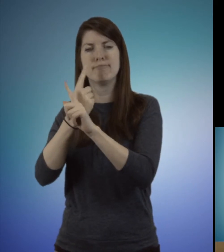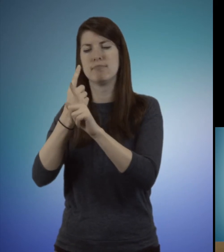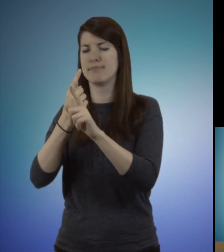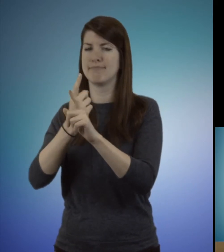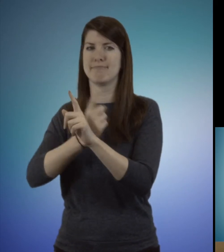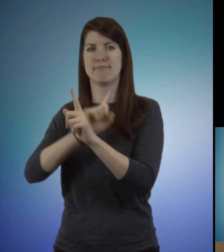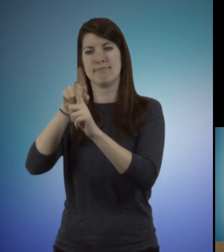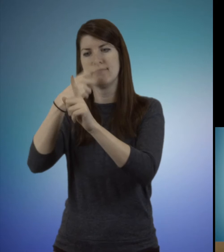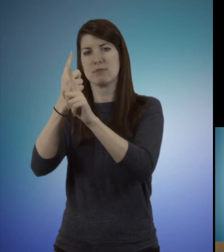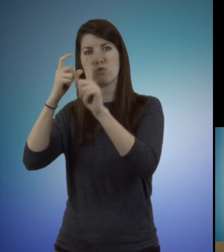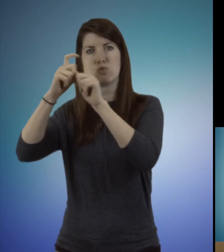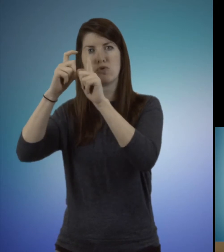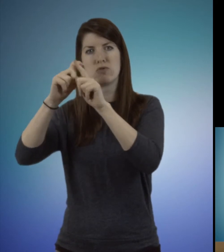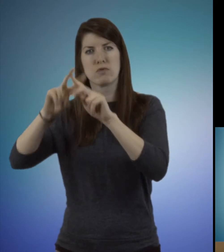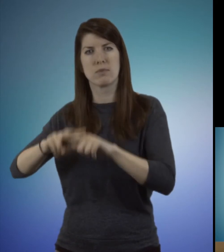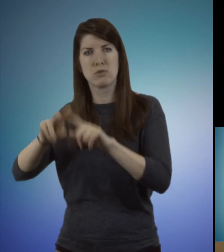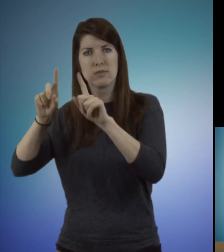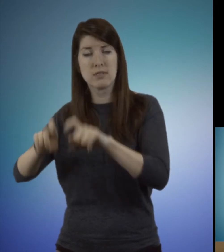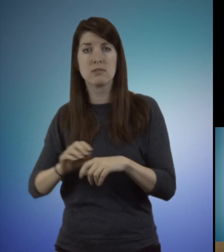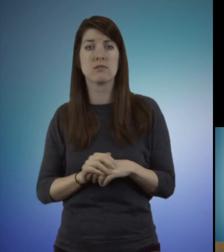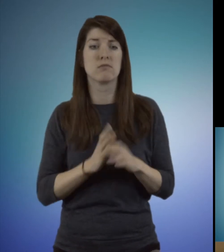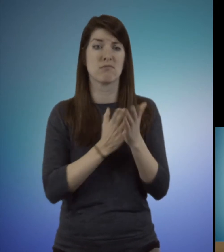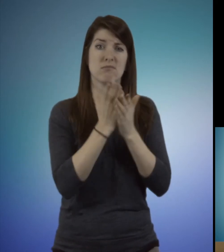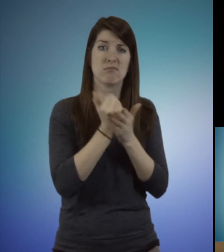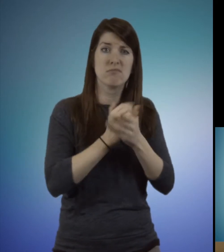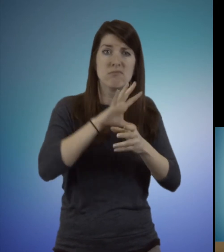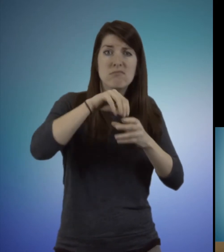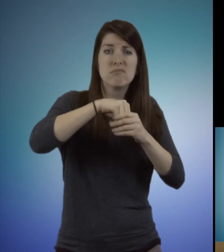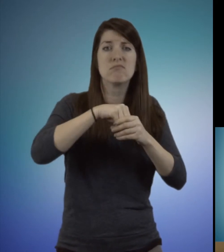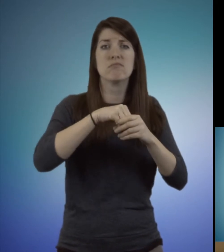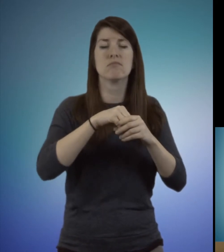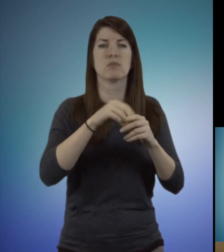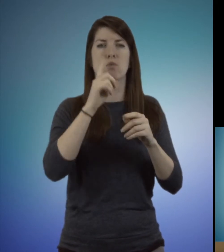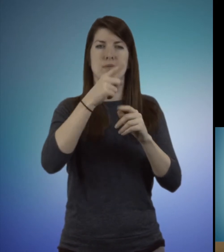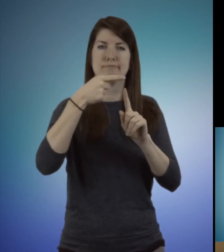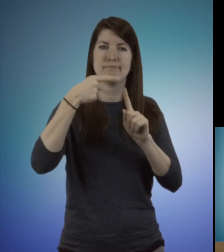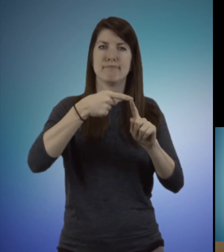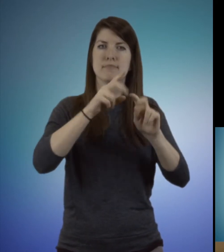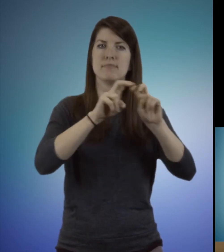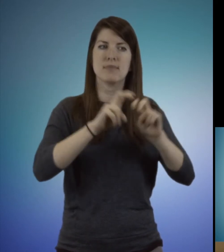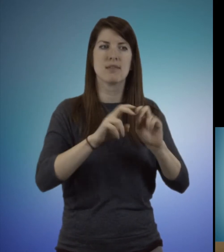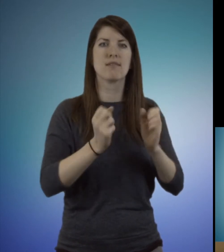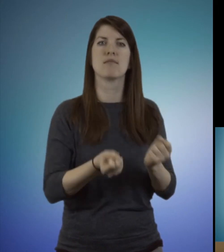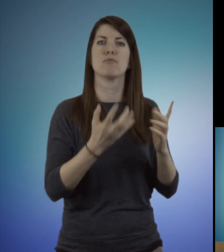A comprehensive language test assesses more specifically how much a child is using their